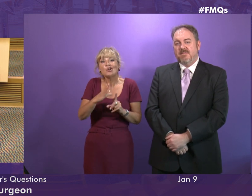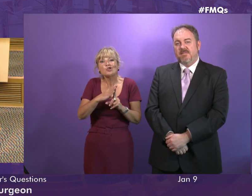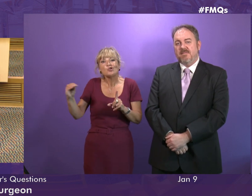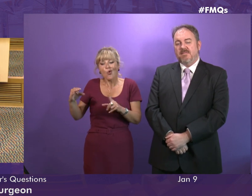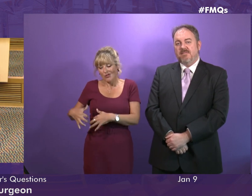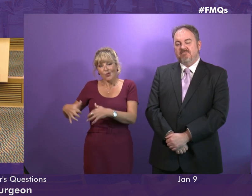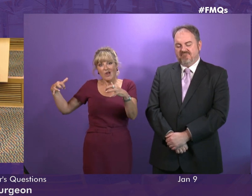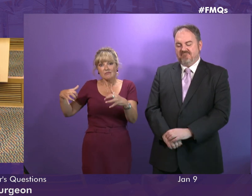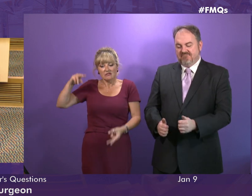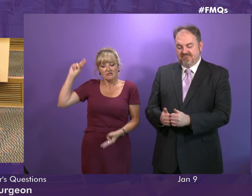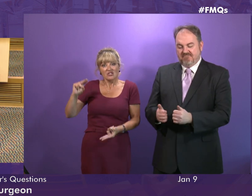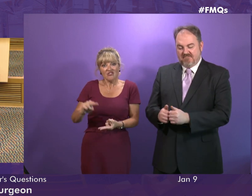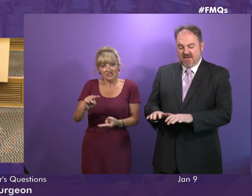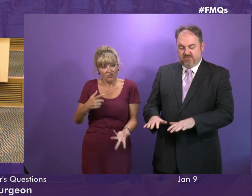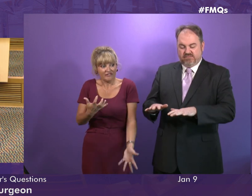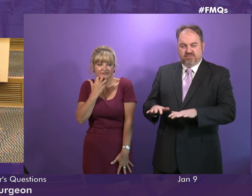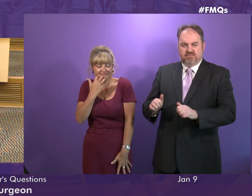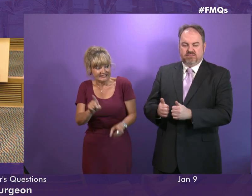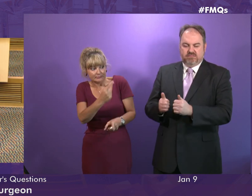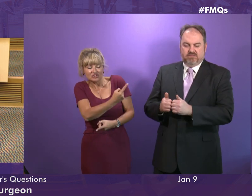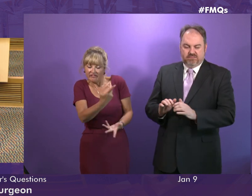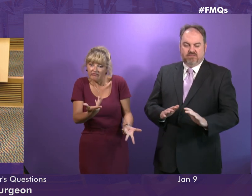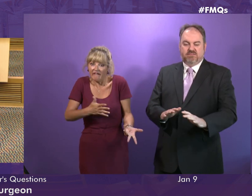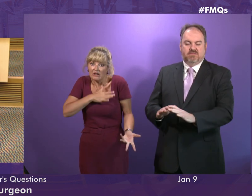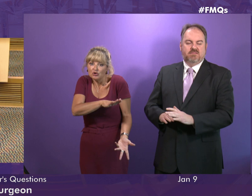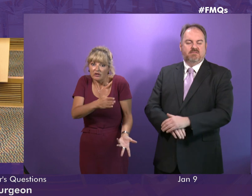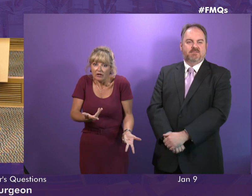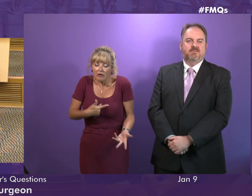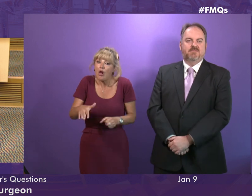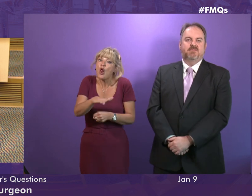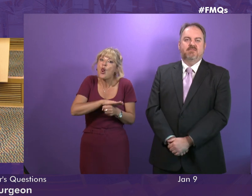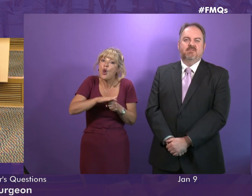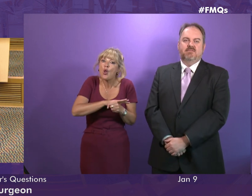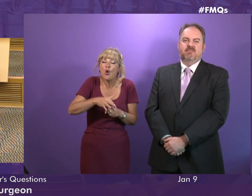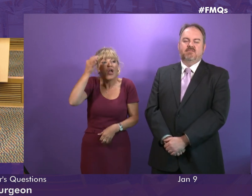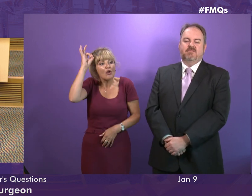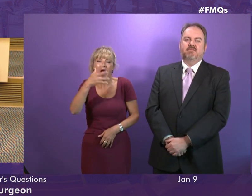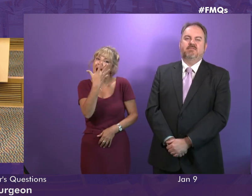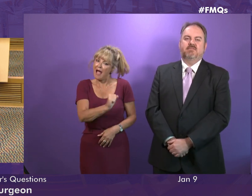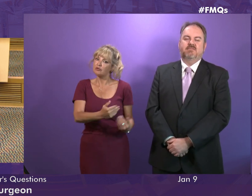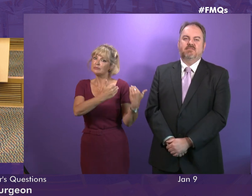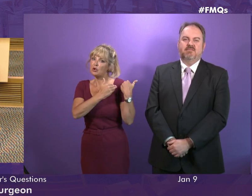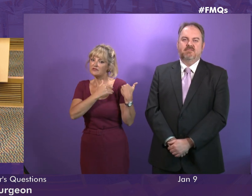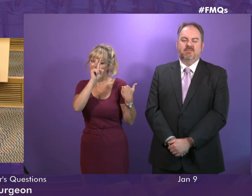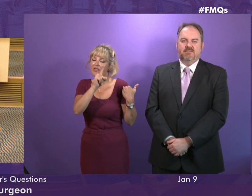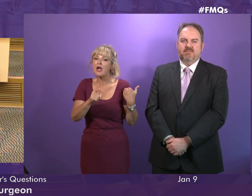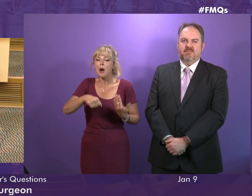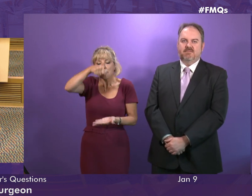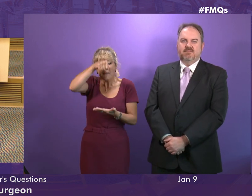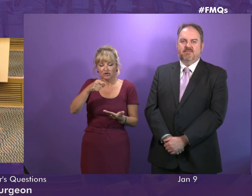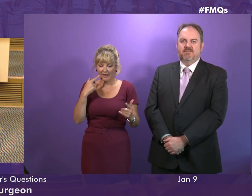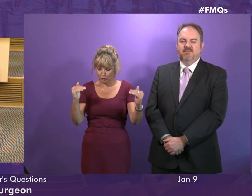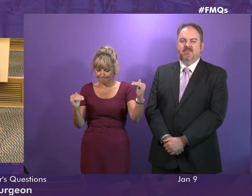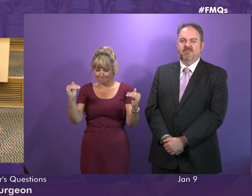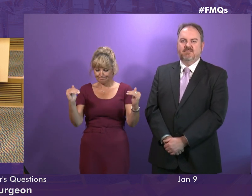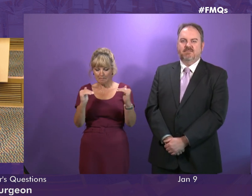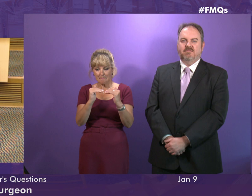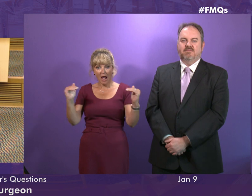Local authorities have a duty to set a balanced budget, and they have to decide how they do